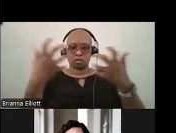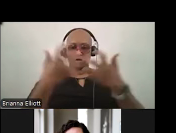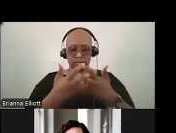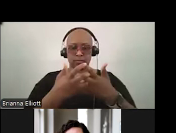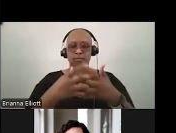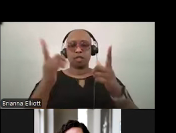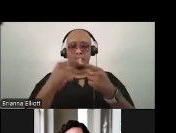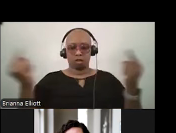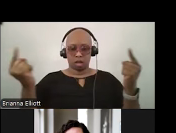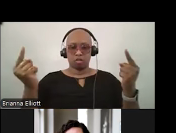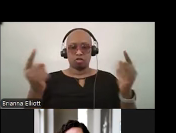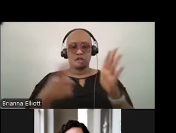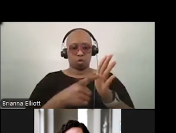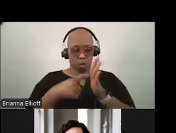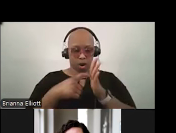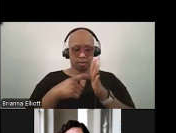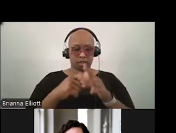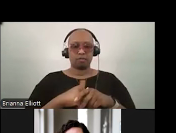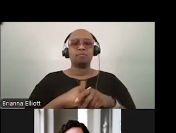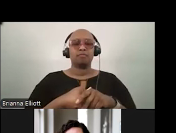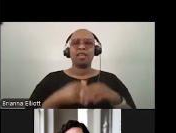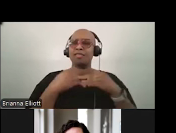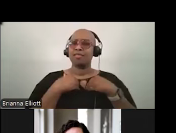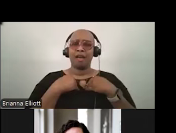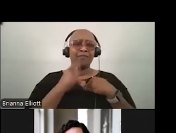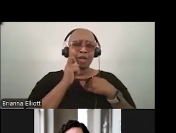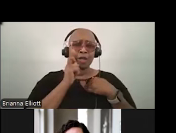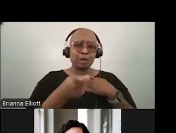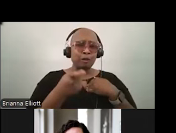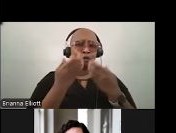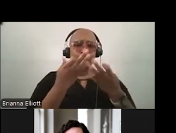will tell you. There's all these cool free tools like web aim contrast checker or the